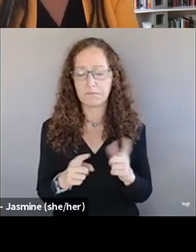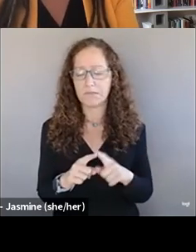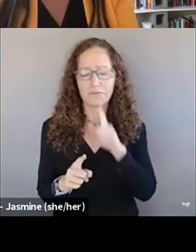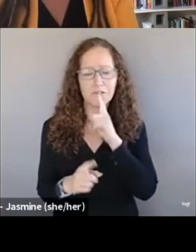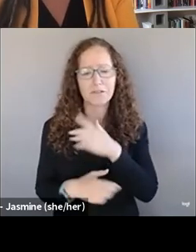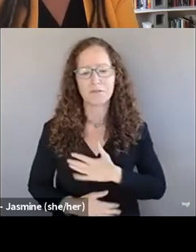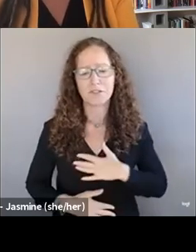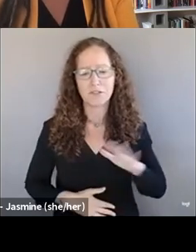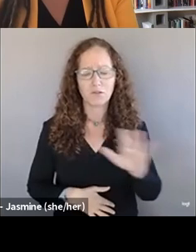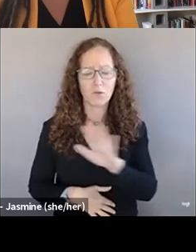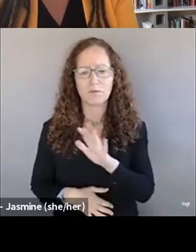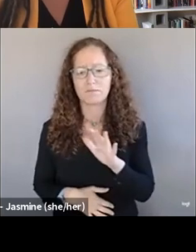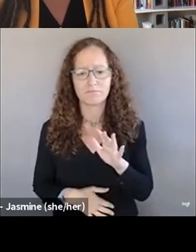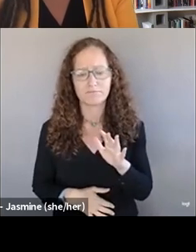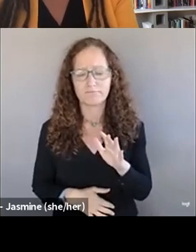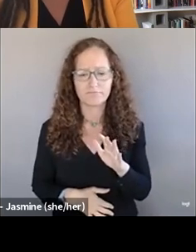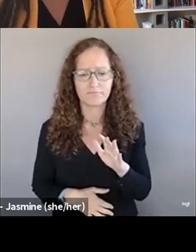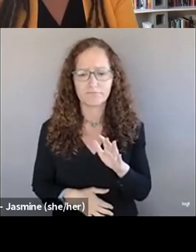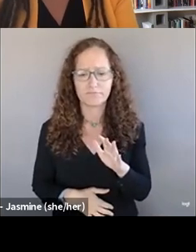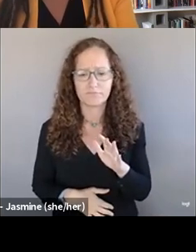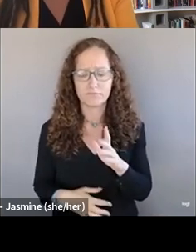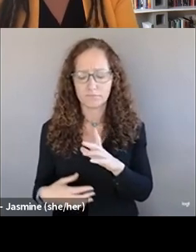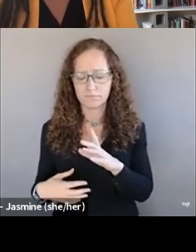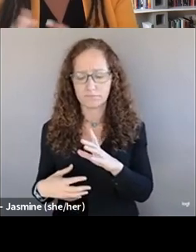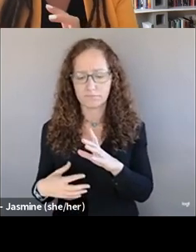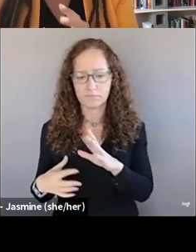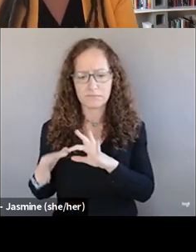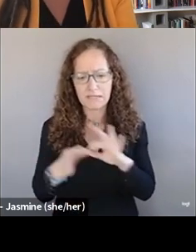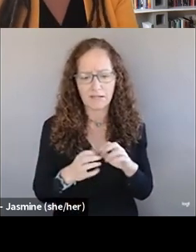connect pause and health and care and I actually think that